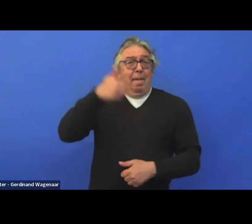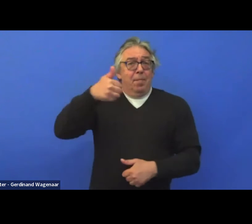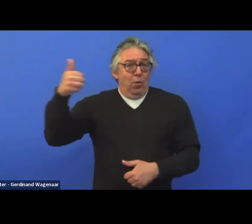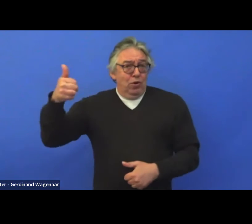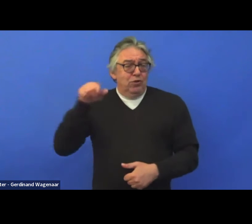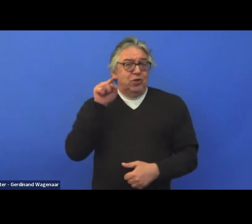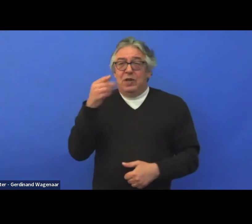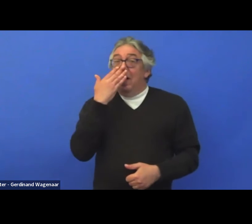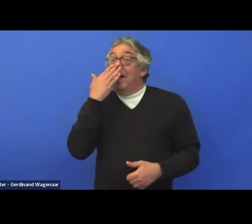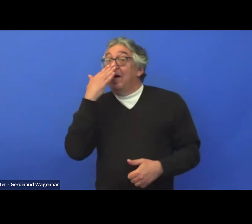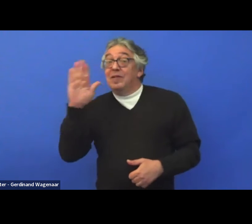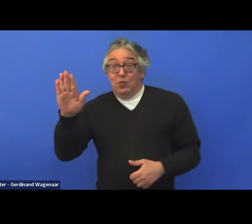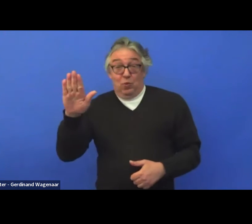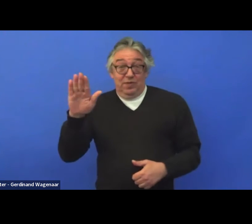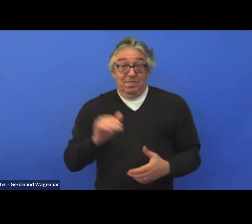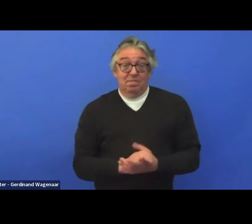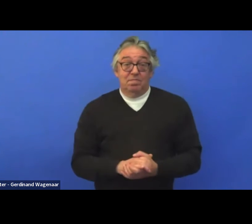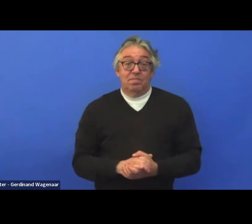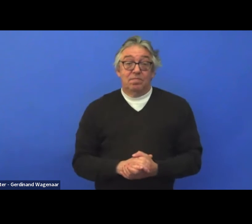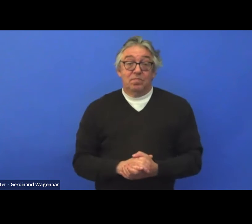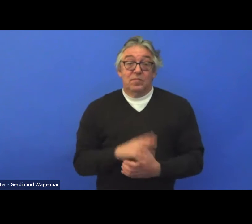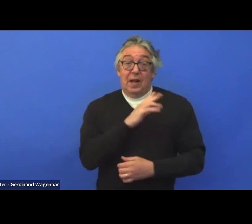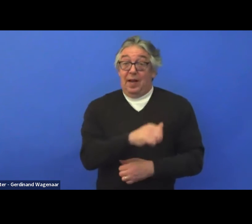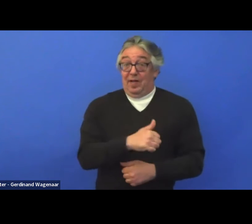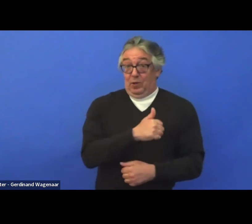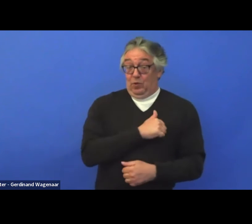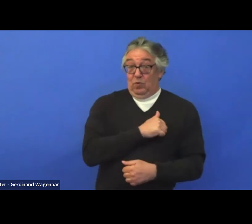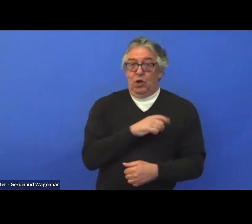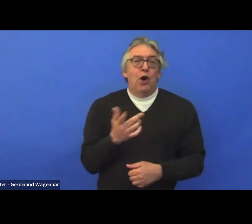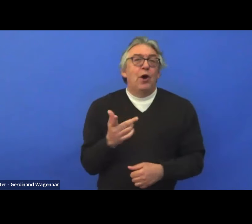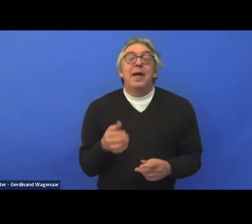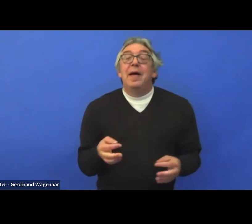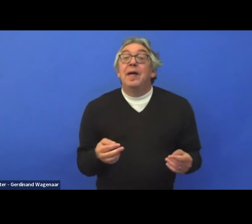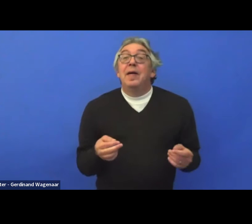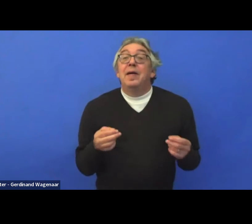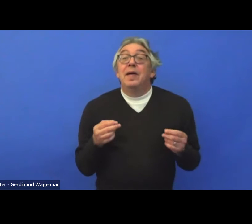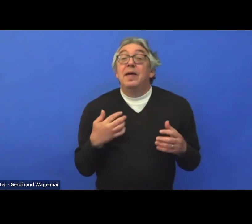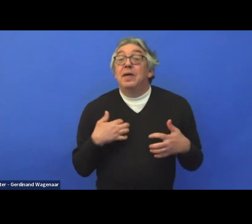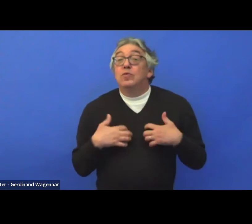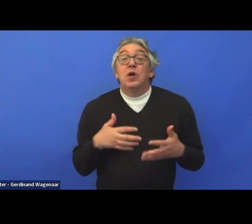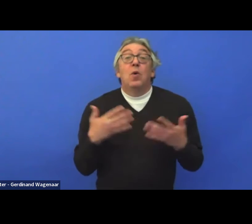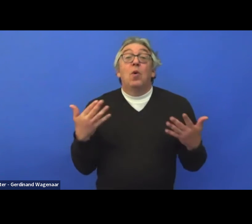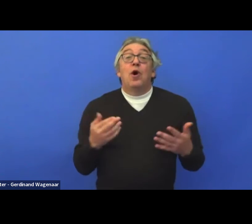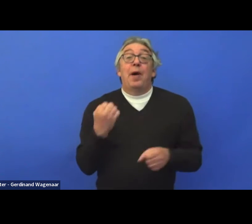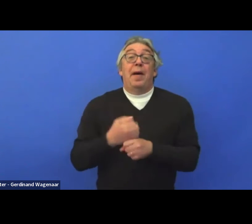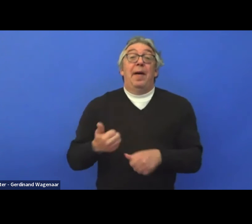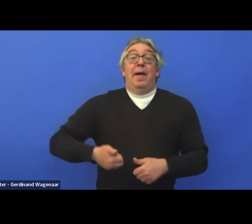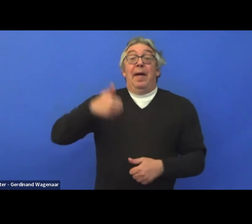It's important that the private sector and employers in particular they get involved in discussions and interventions